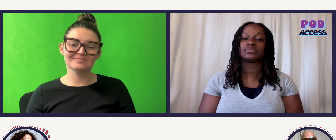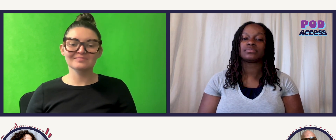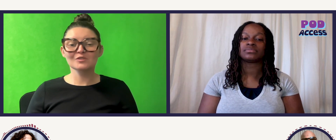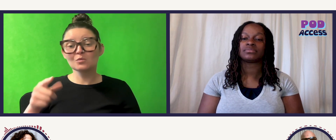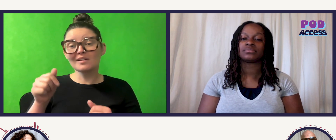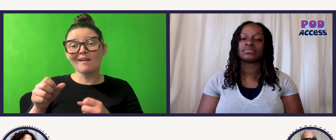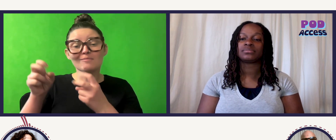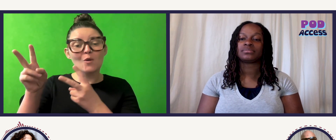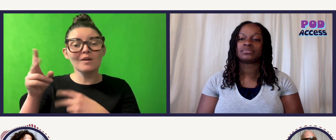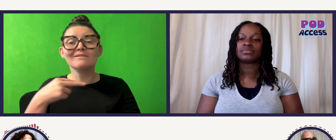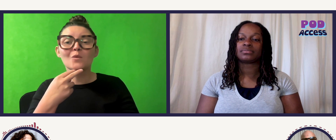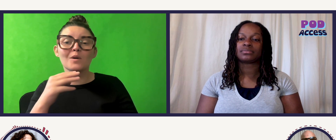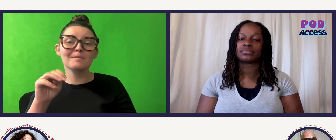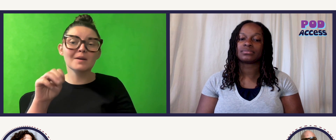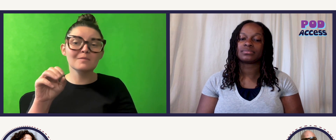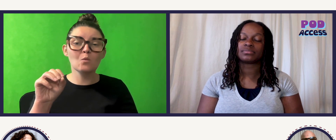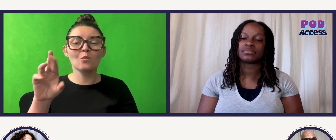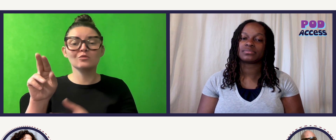And you can upload a voice memo or write a message.